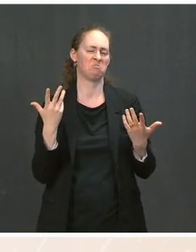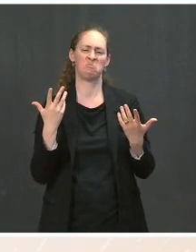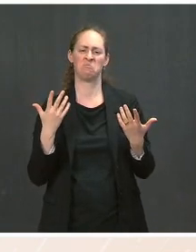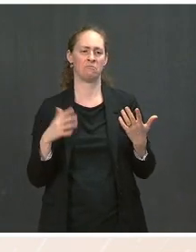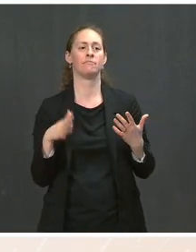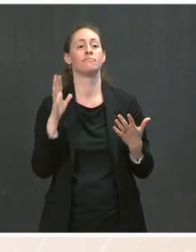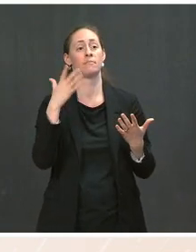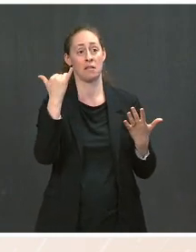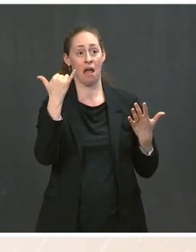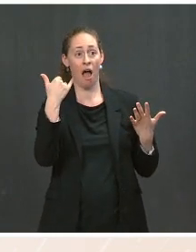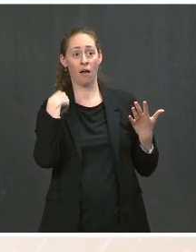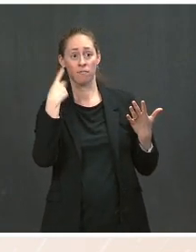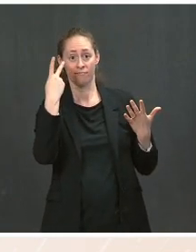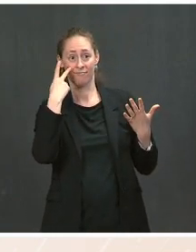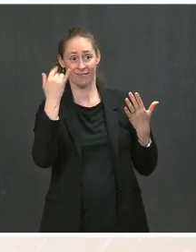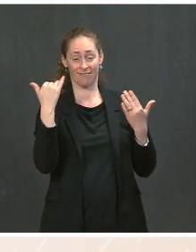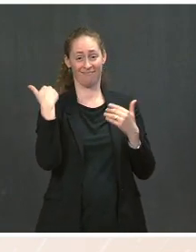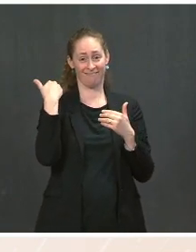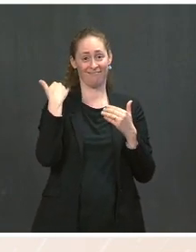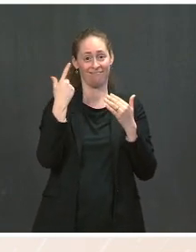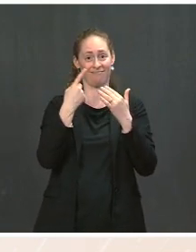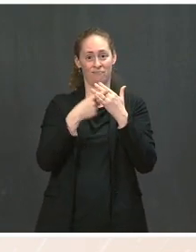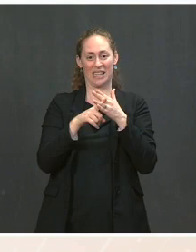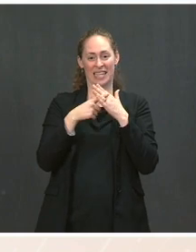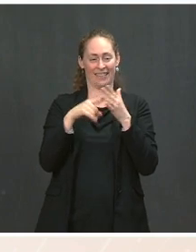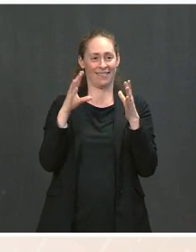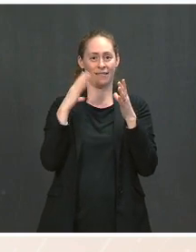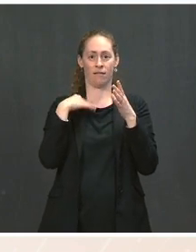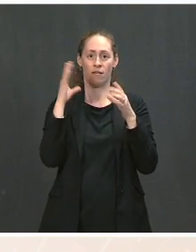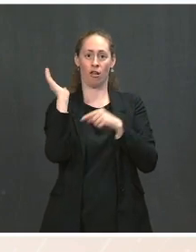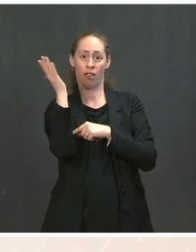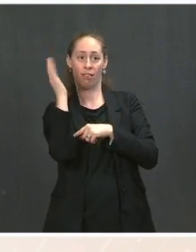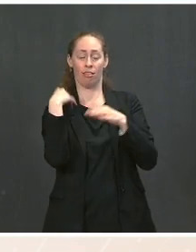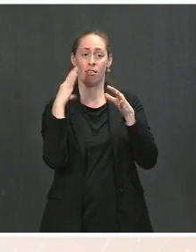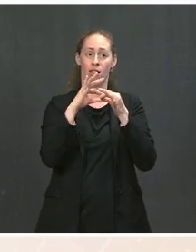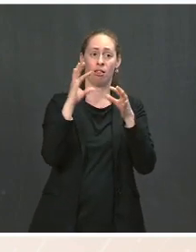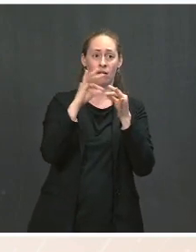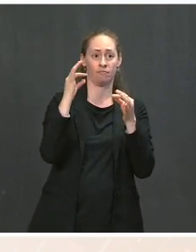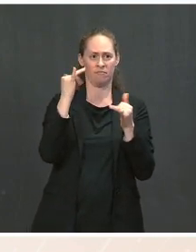at the beginning of the briefing, positive, so far -- in the last 24 to 36 hours --